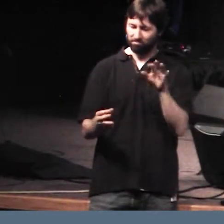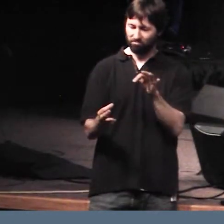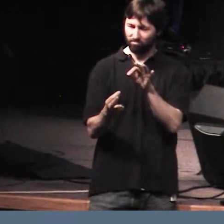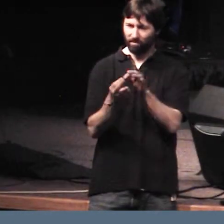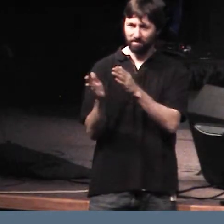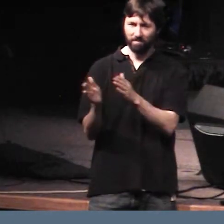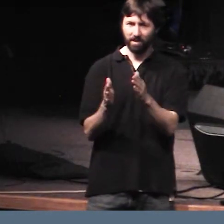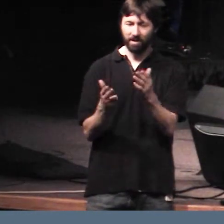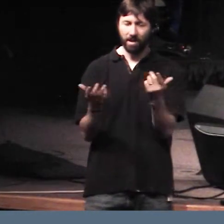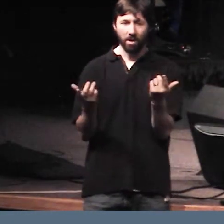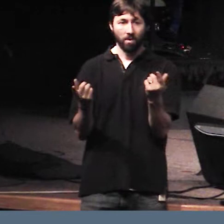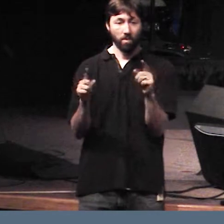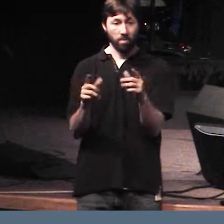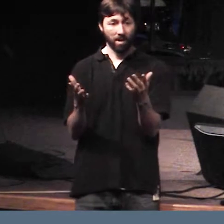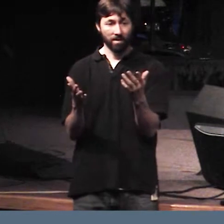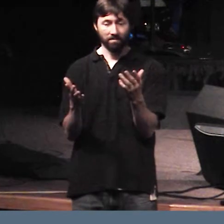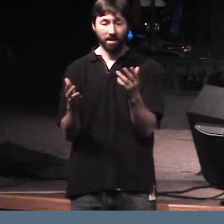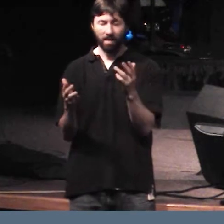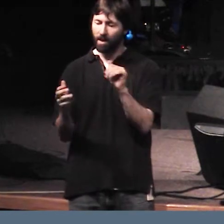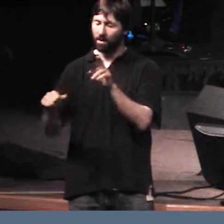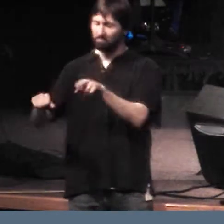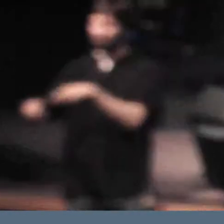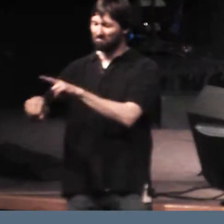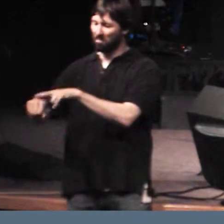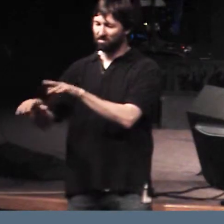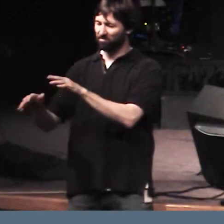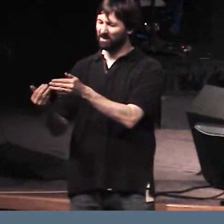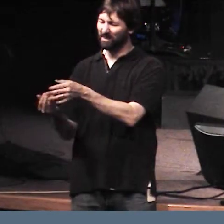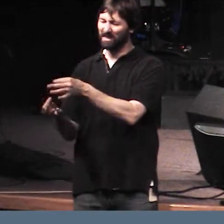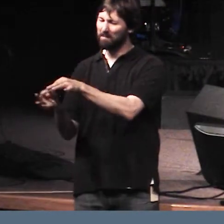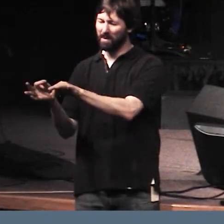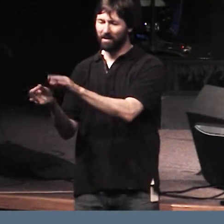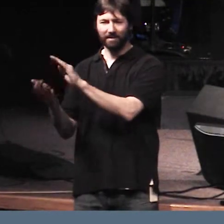and what was a very ordinary city